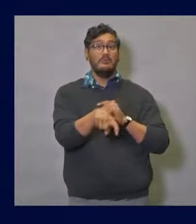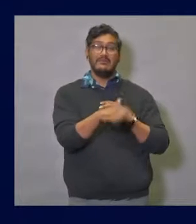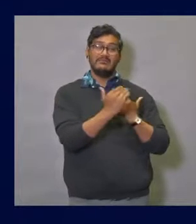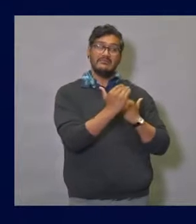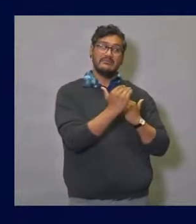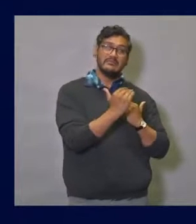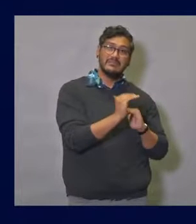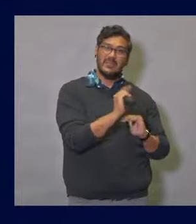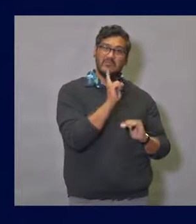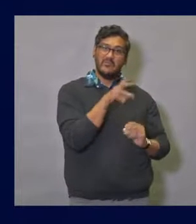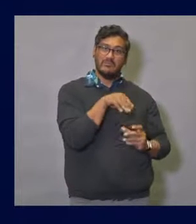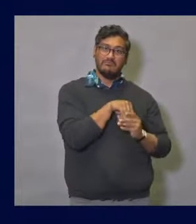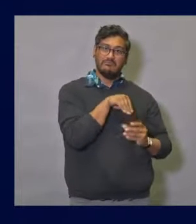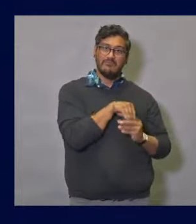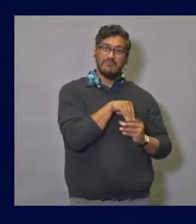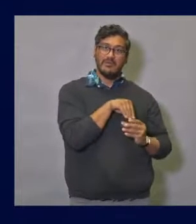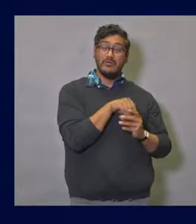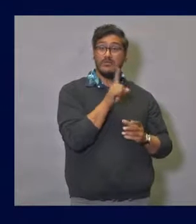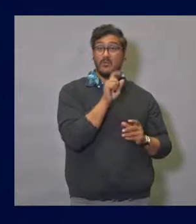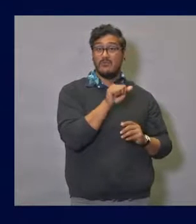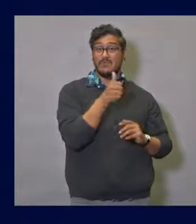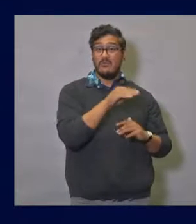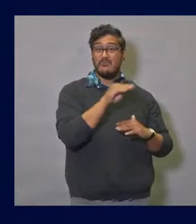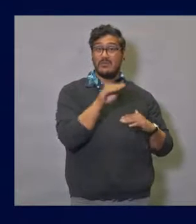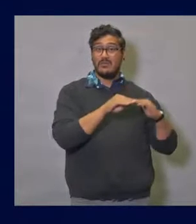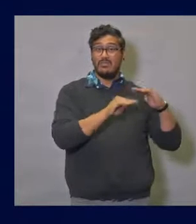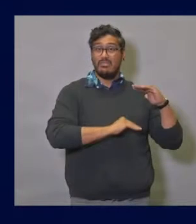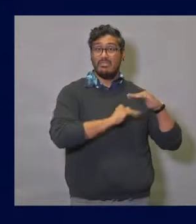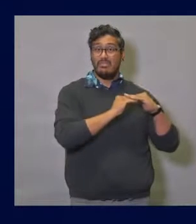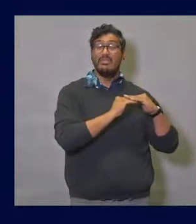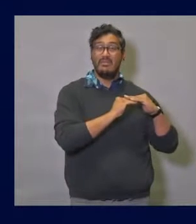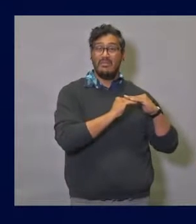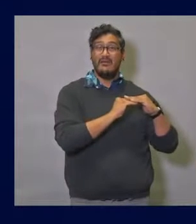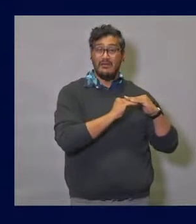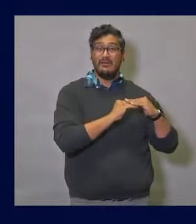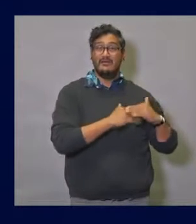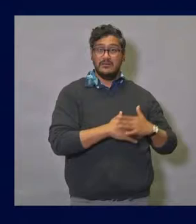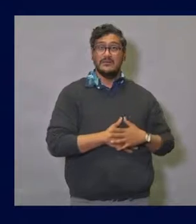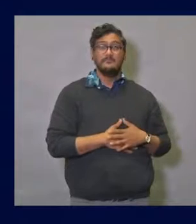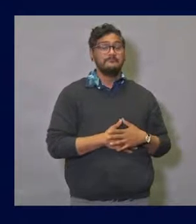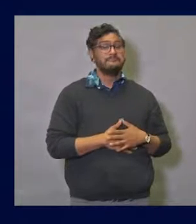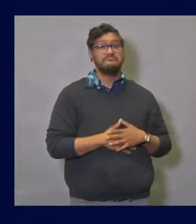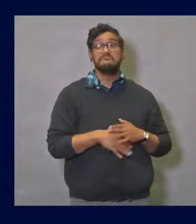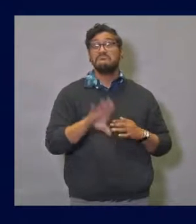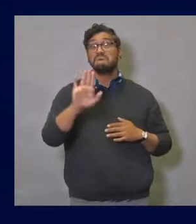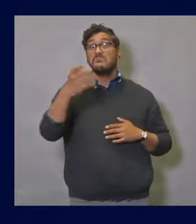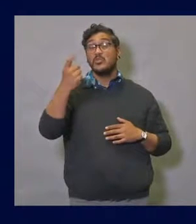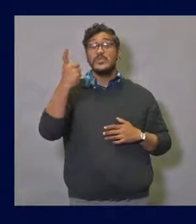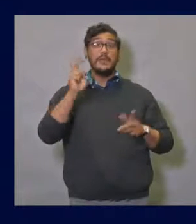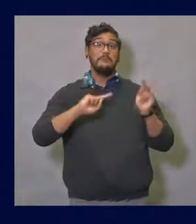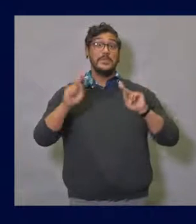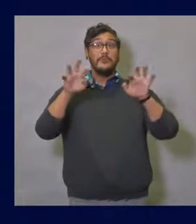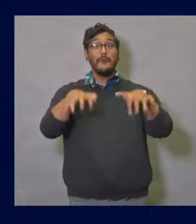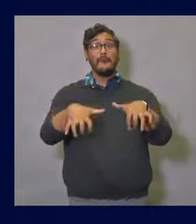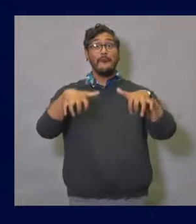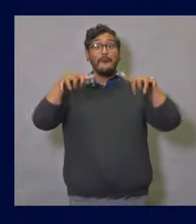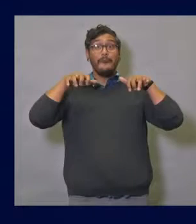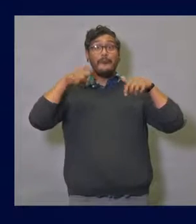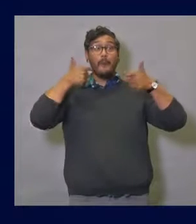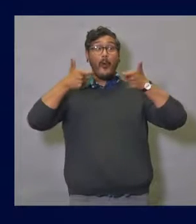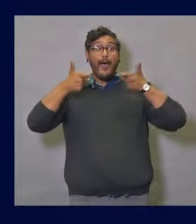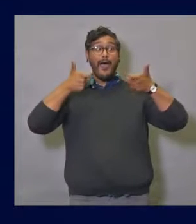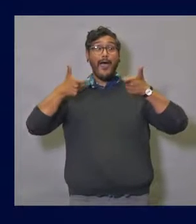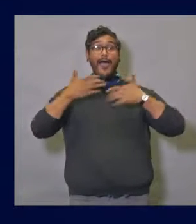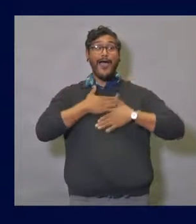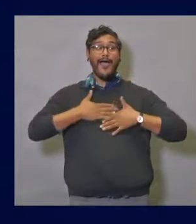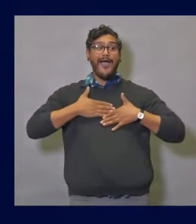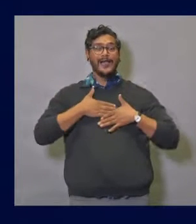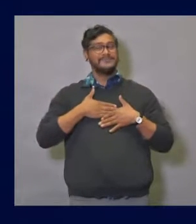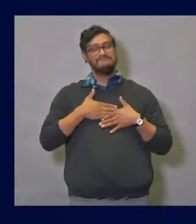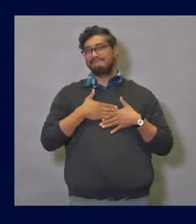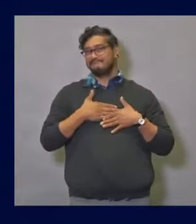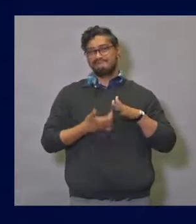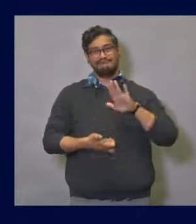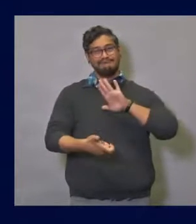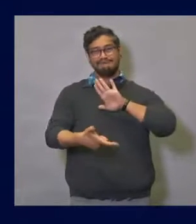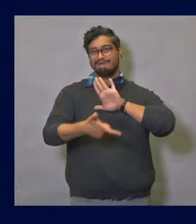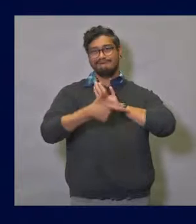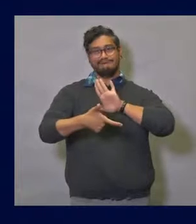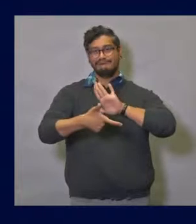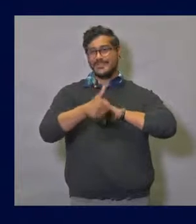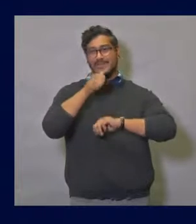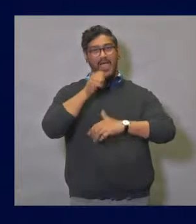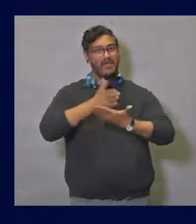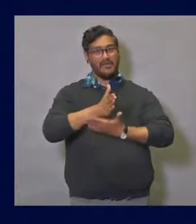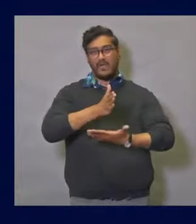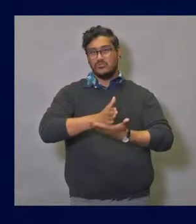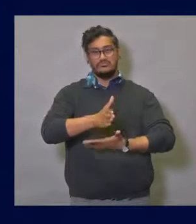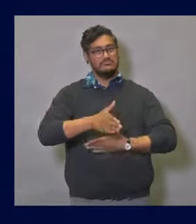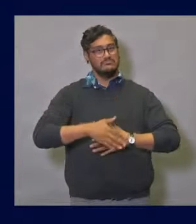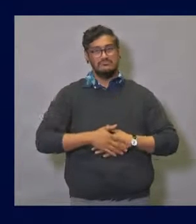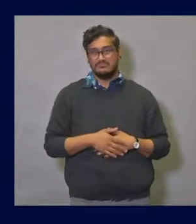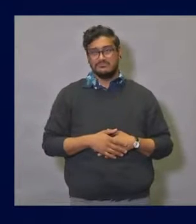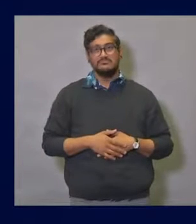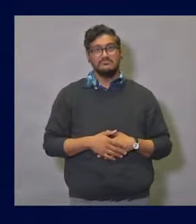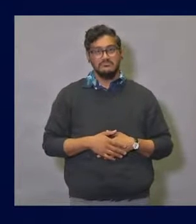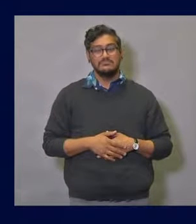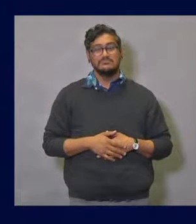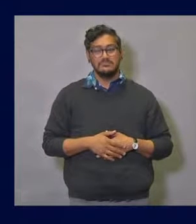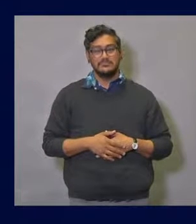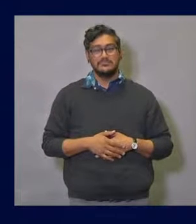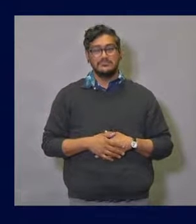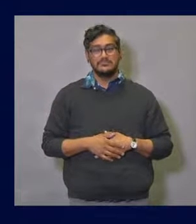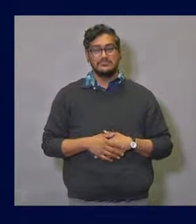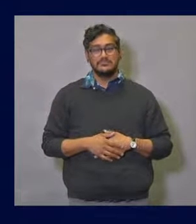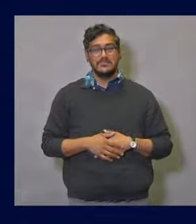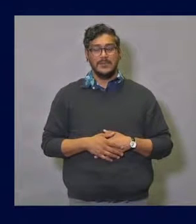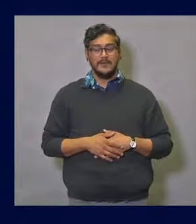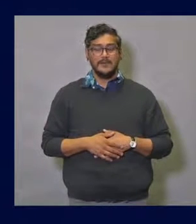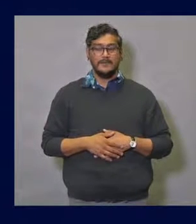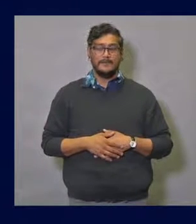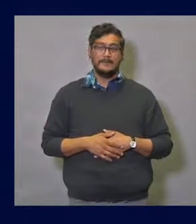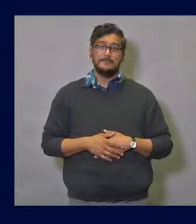PRÁCTICA Y COMPETENCIA, UN PLAN